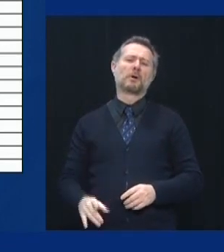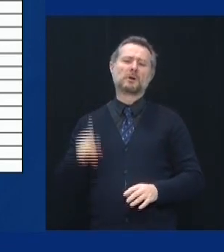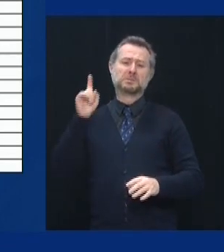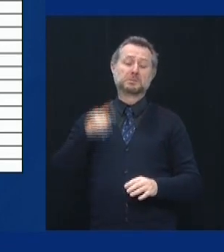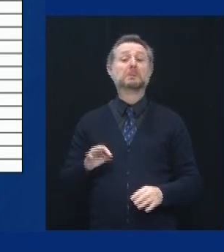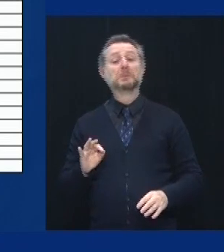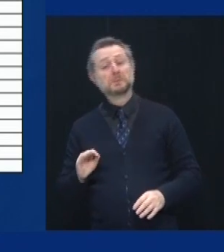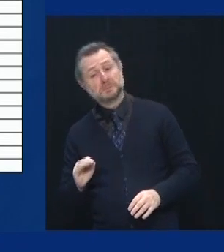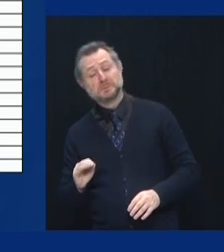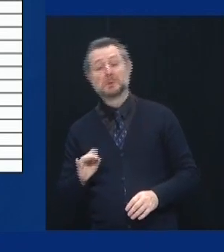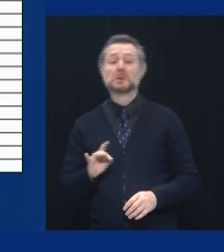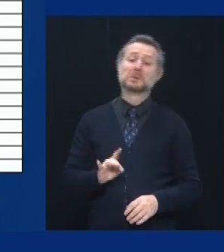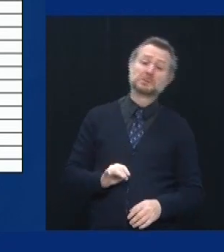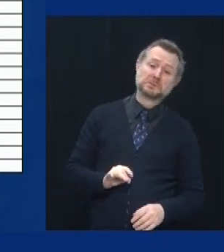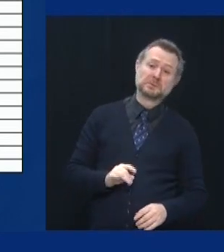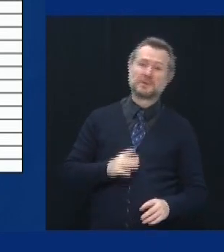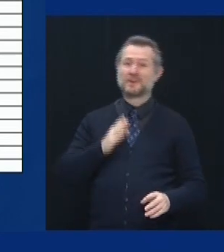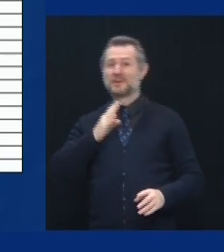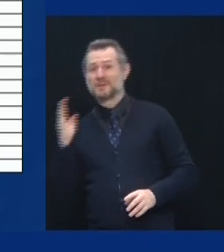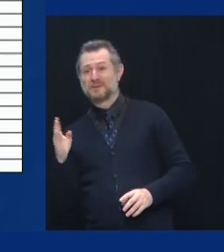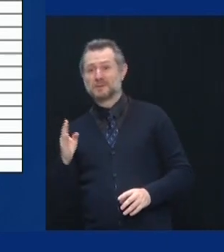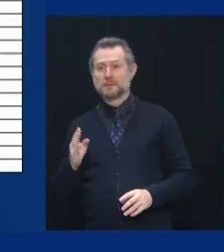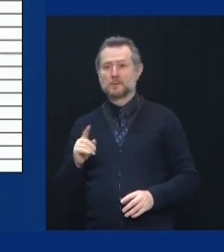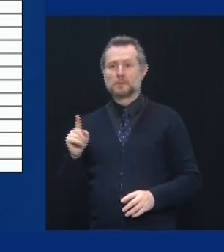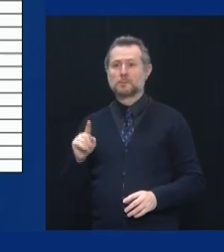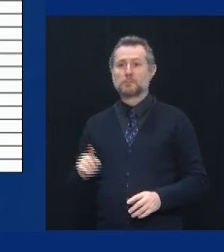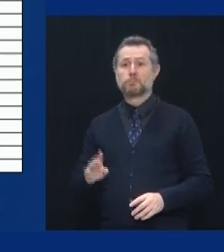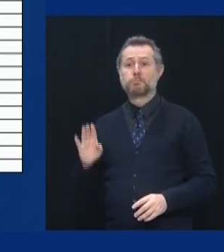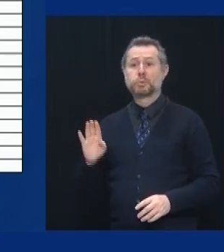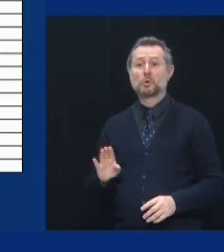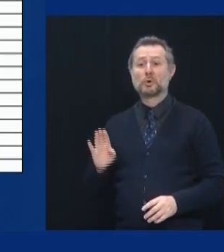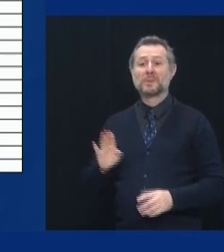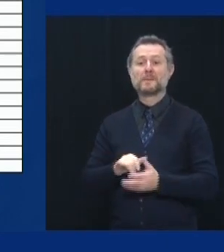STORY ACROSS THE STATE.@/